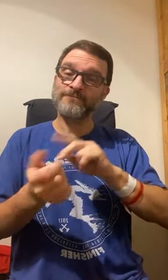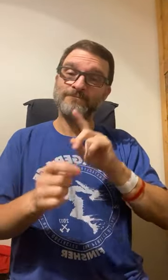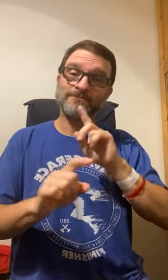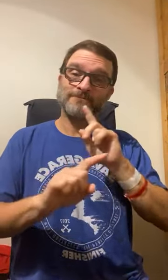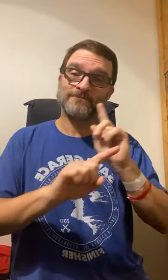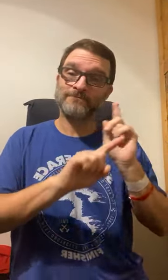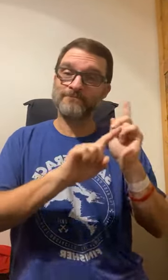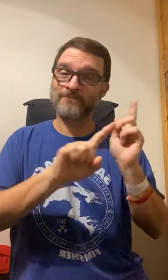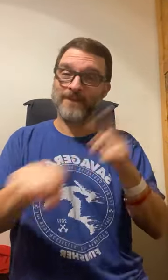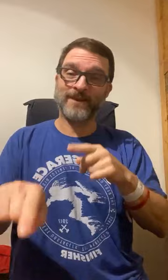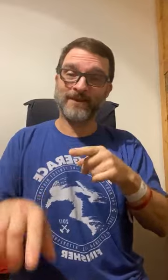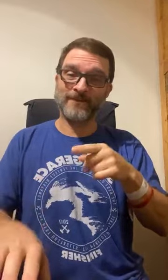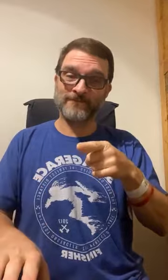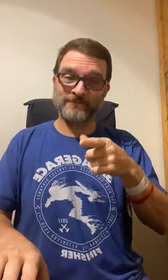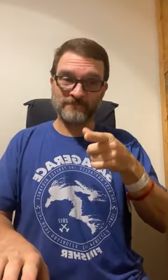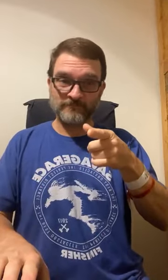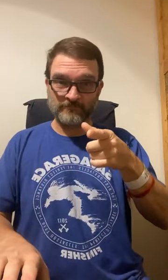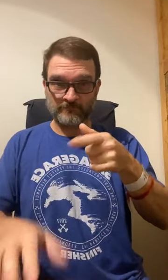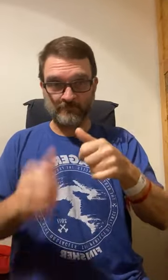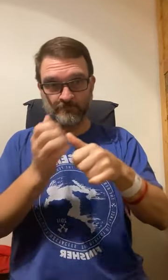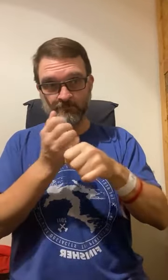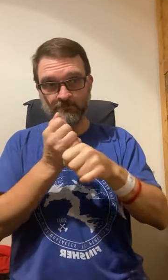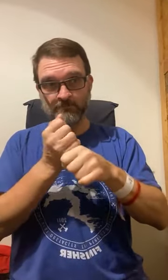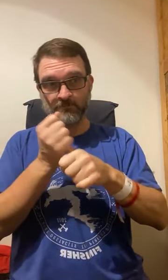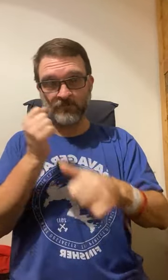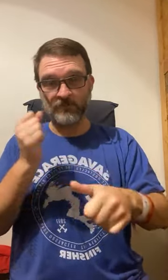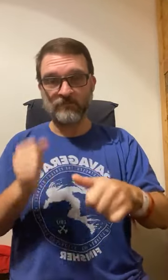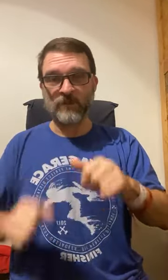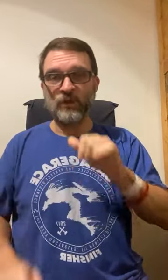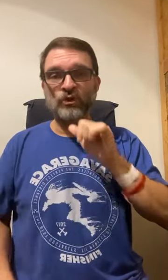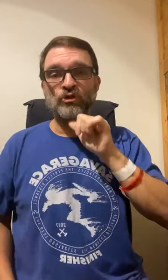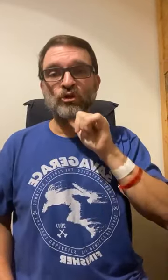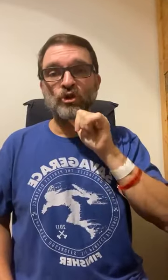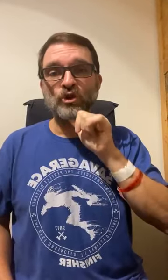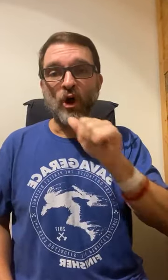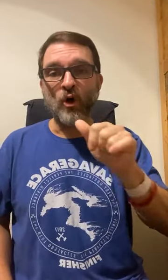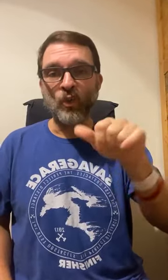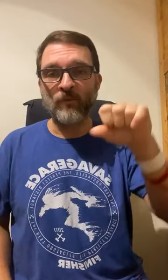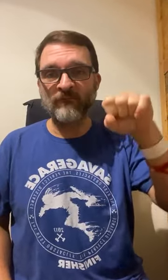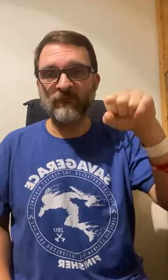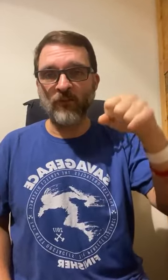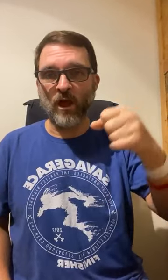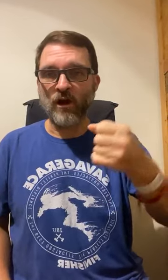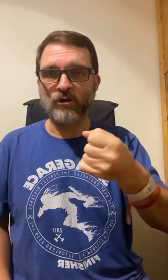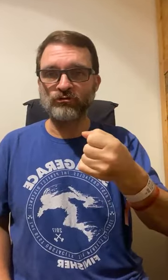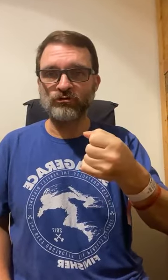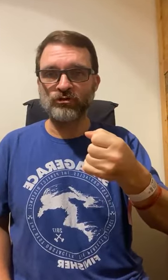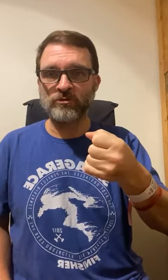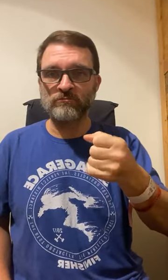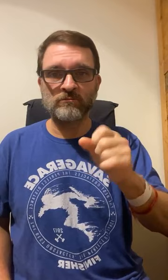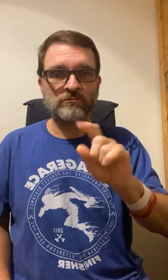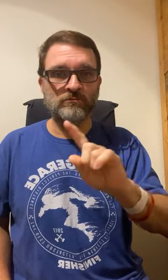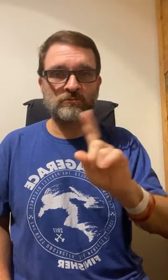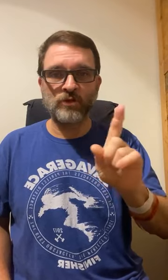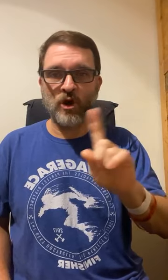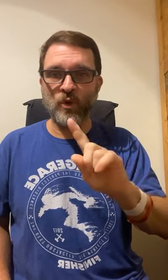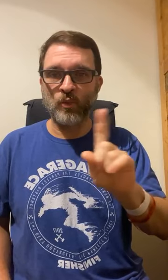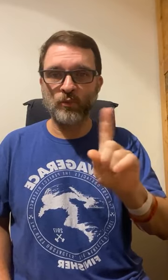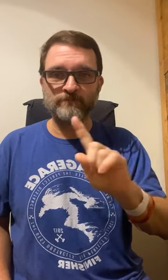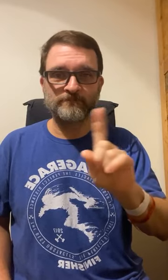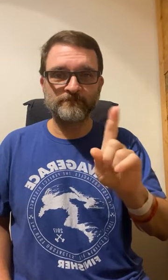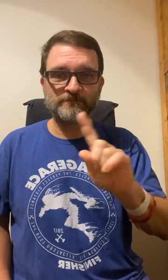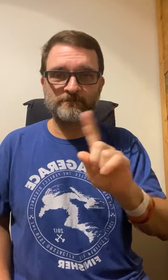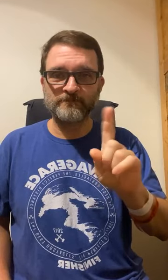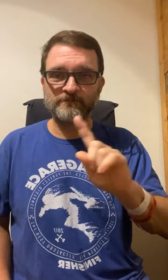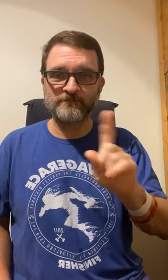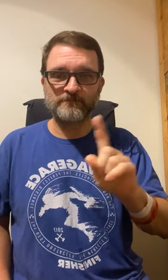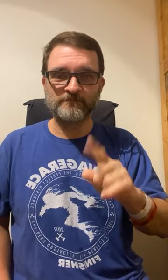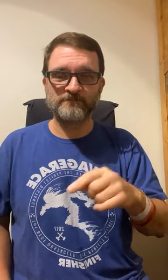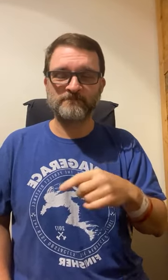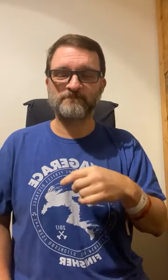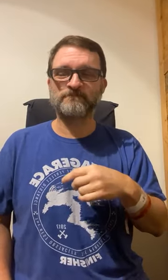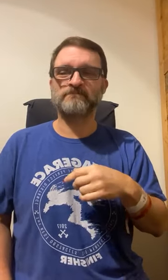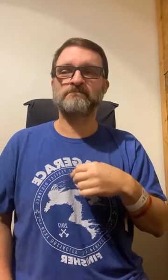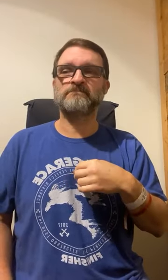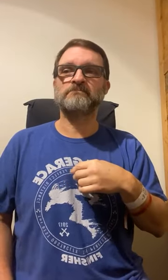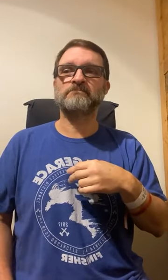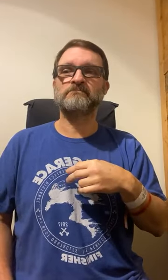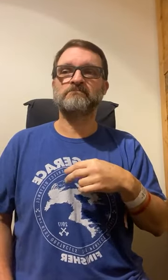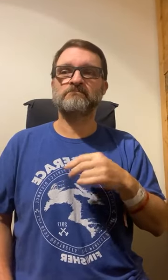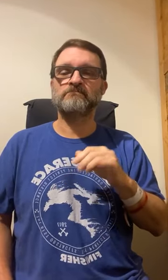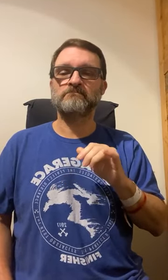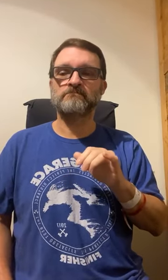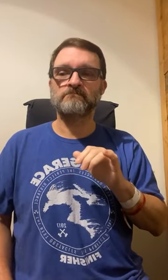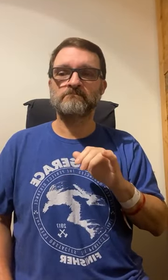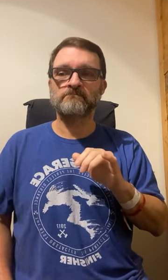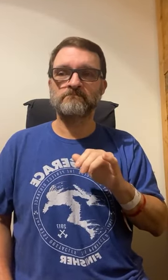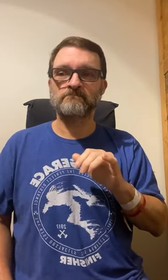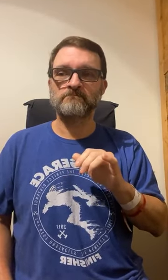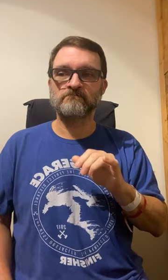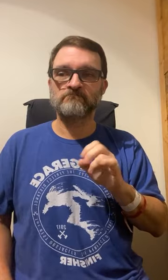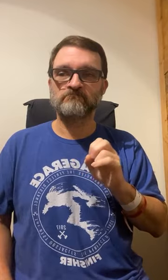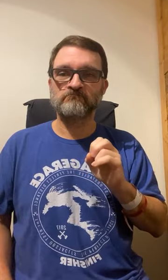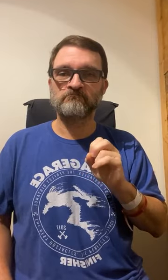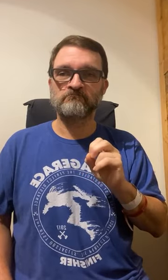The nurse ordered and said - if you poop, DON'T FLUSH! NO!